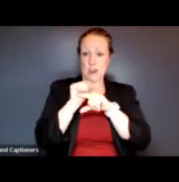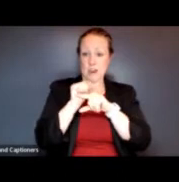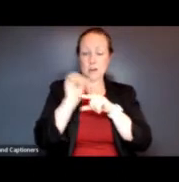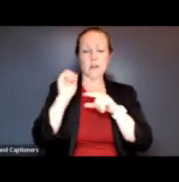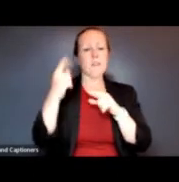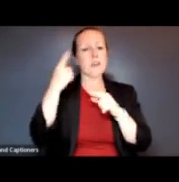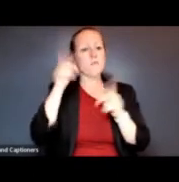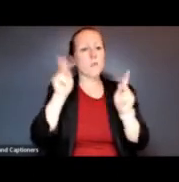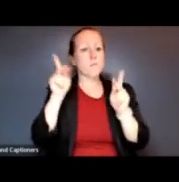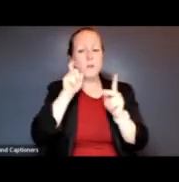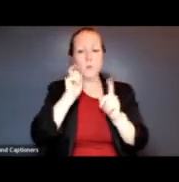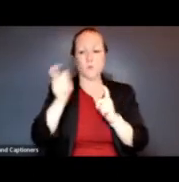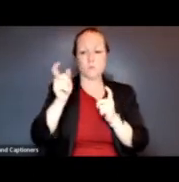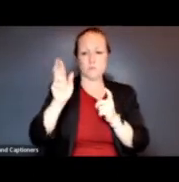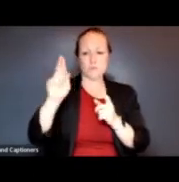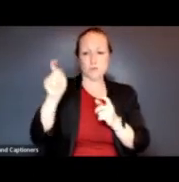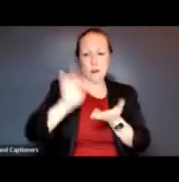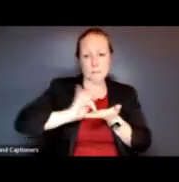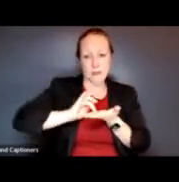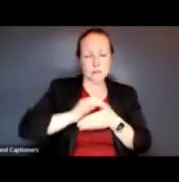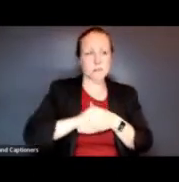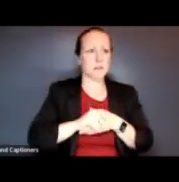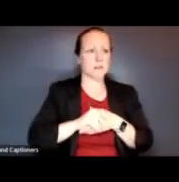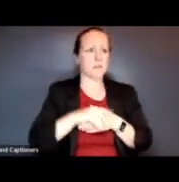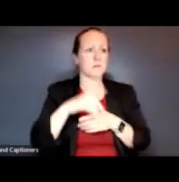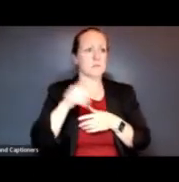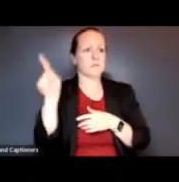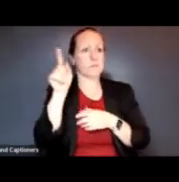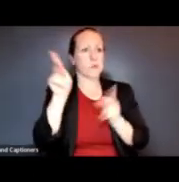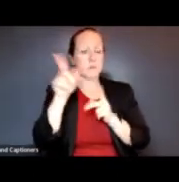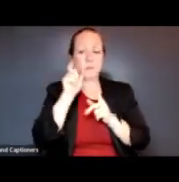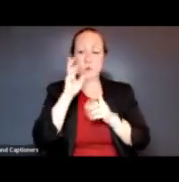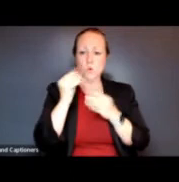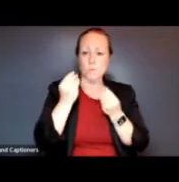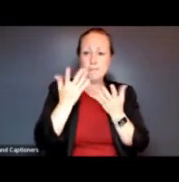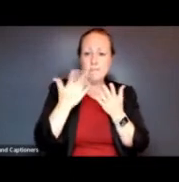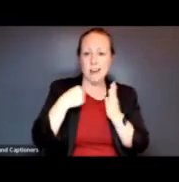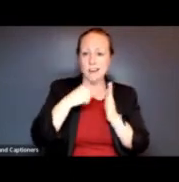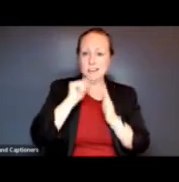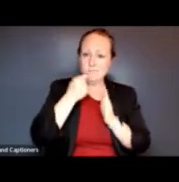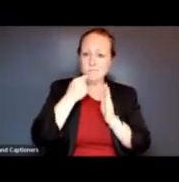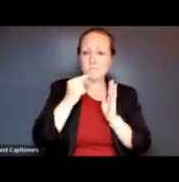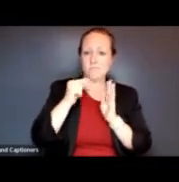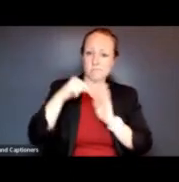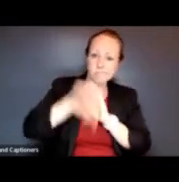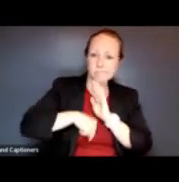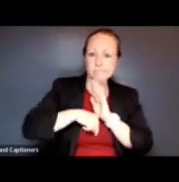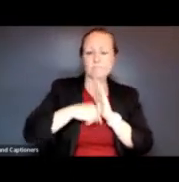medication, providing significant therapeutic intervention. Those who are encountering people for whom